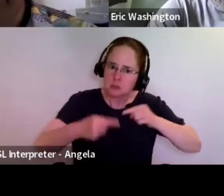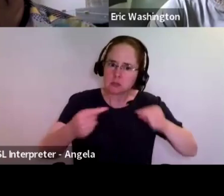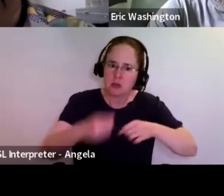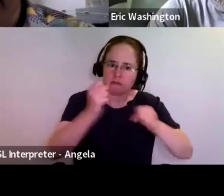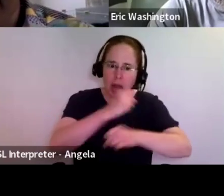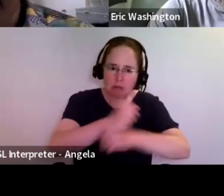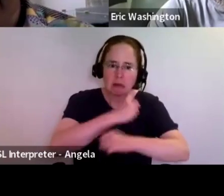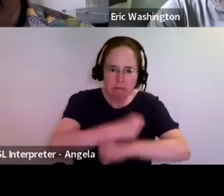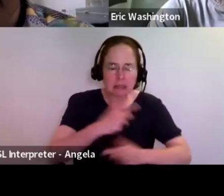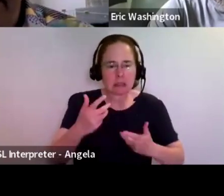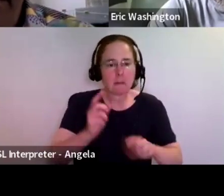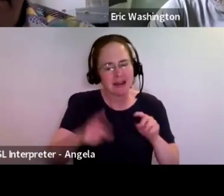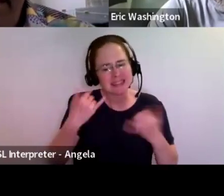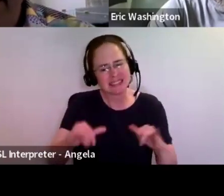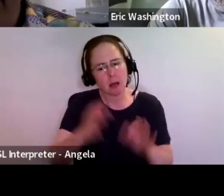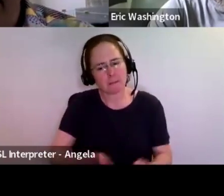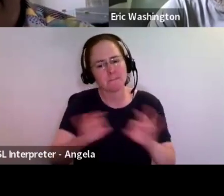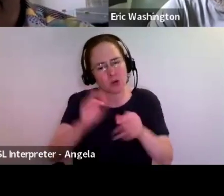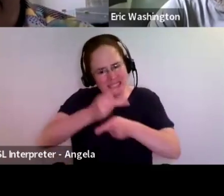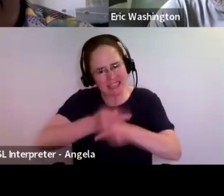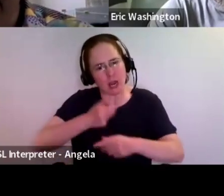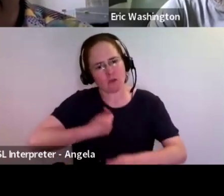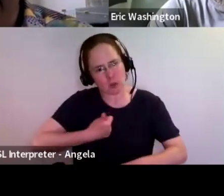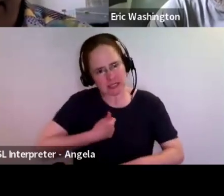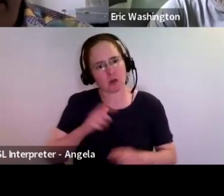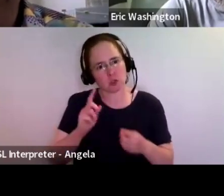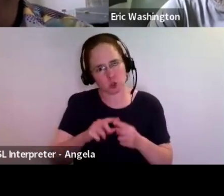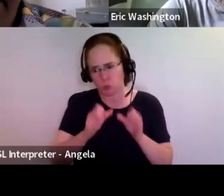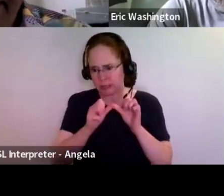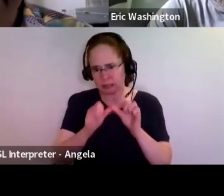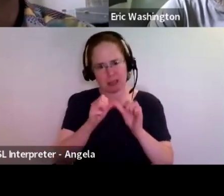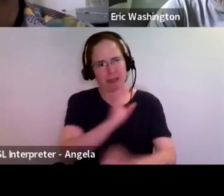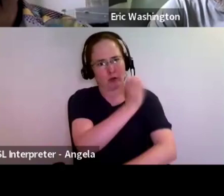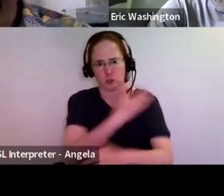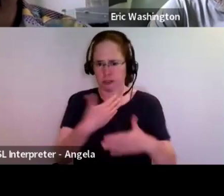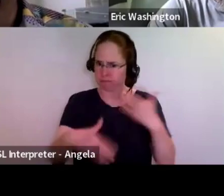needing to take care of ourselves, to maintain sustainability throughout our lives, in advocacy as well.